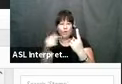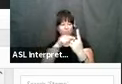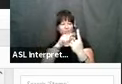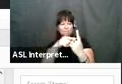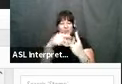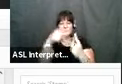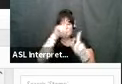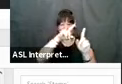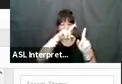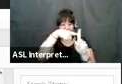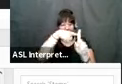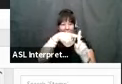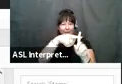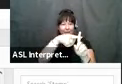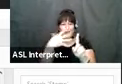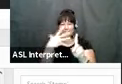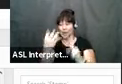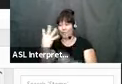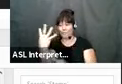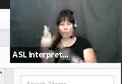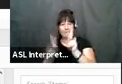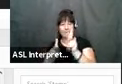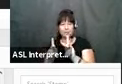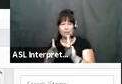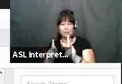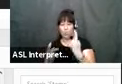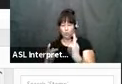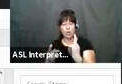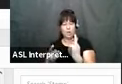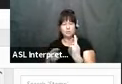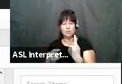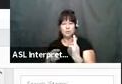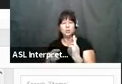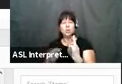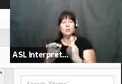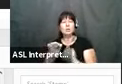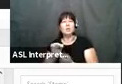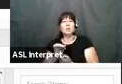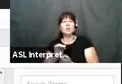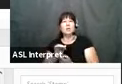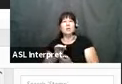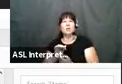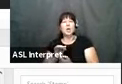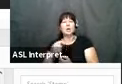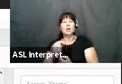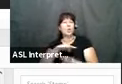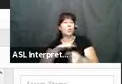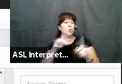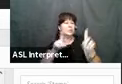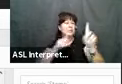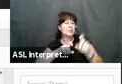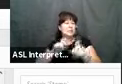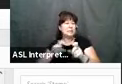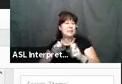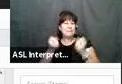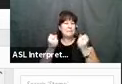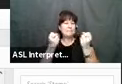So we're really reaching the group that needs to be tested through our fantastic network of health centers.